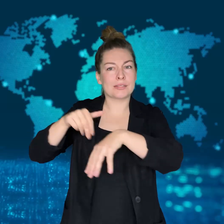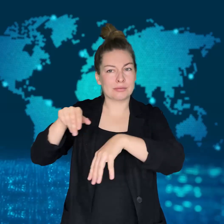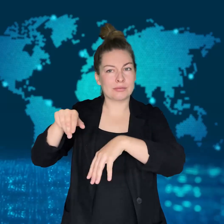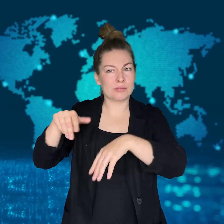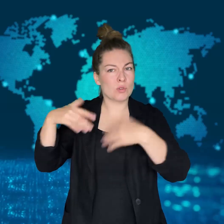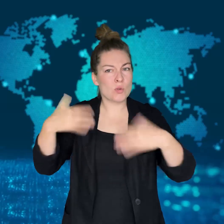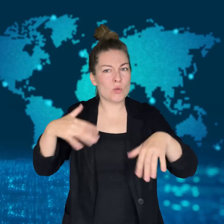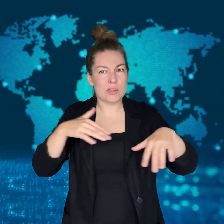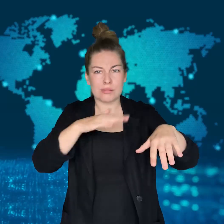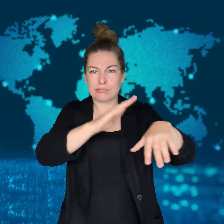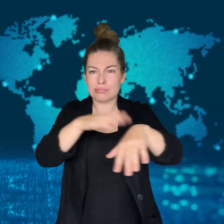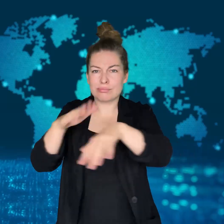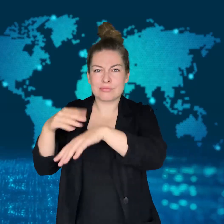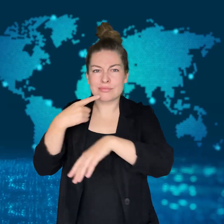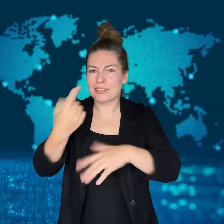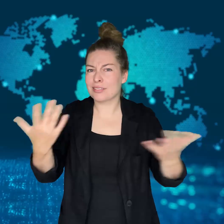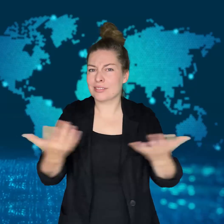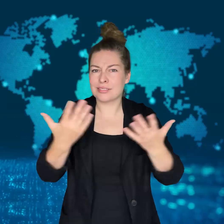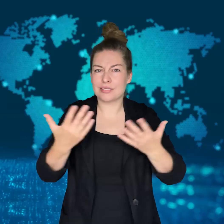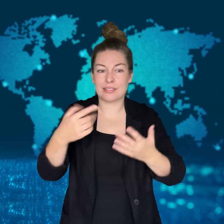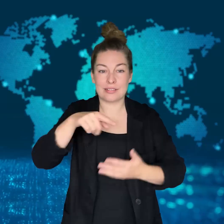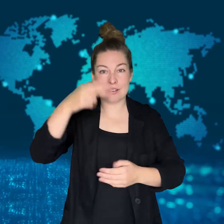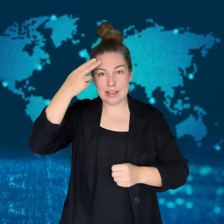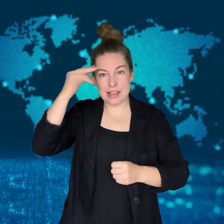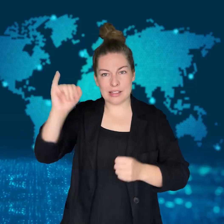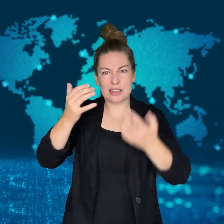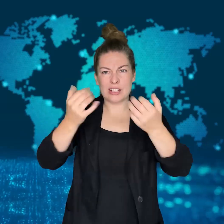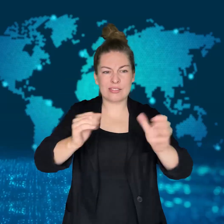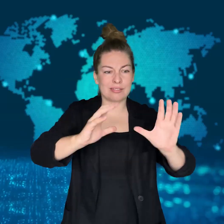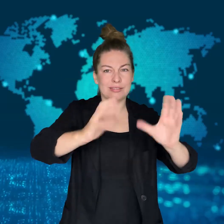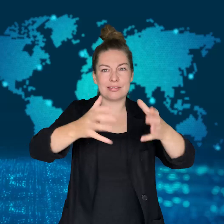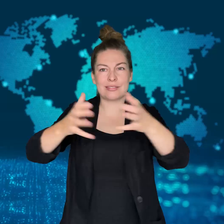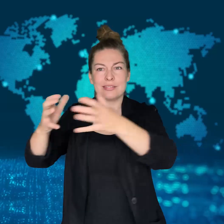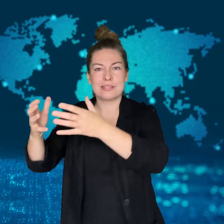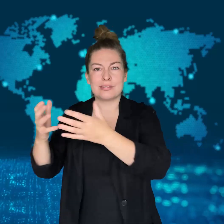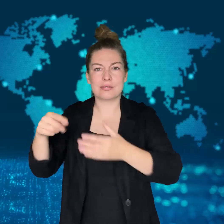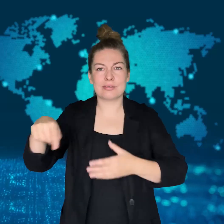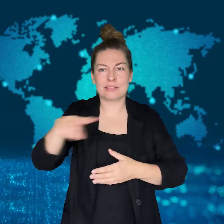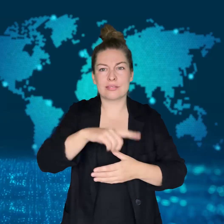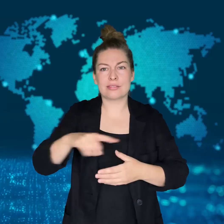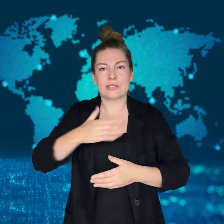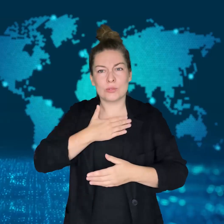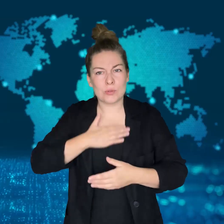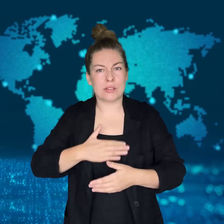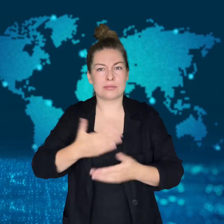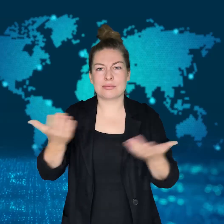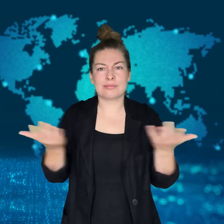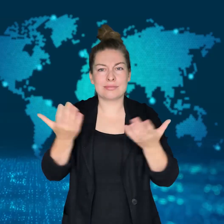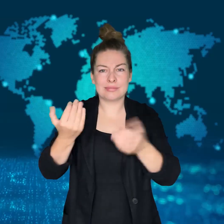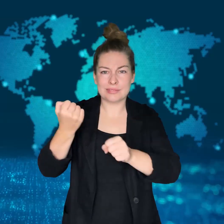for a truce among Haitian gangs asking them to